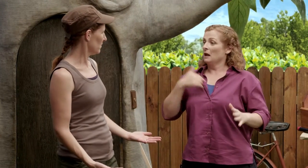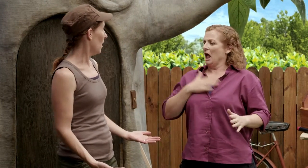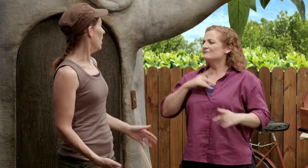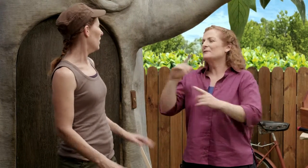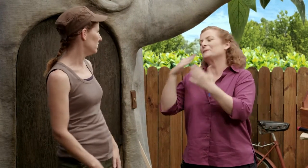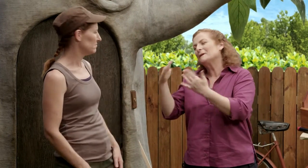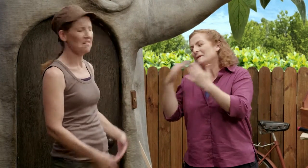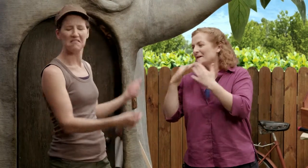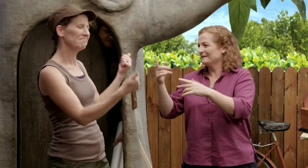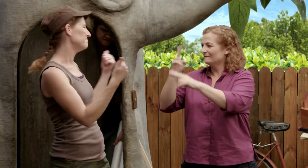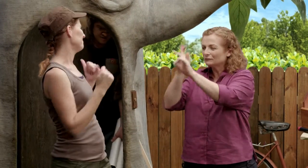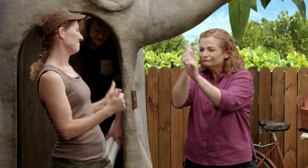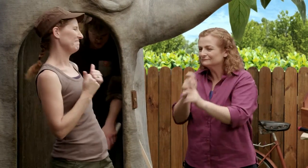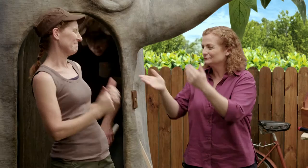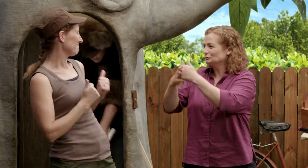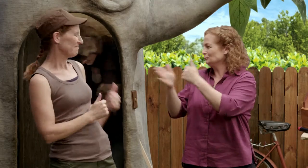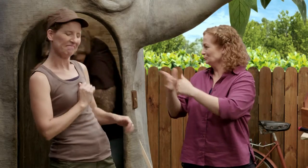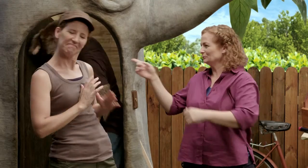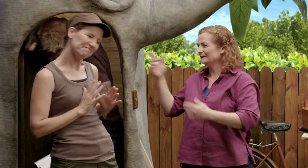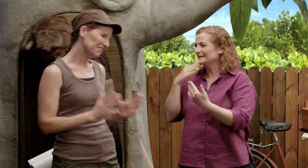thank you so much Amanda for coming and fixing his door.